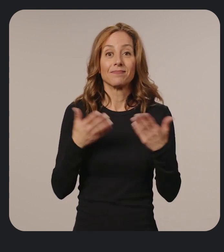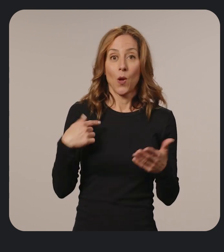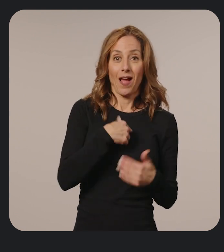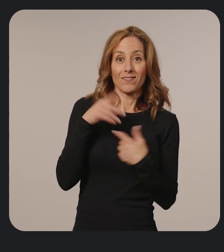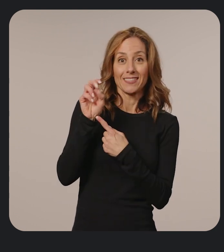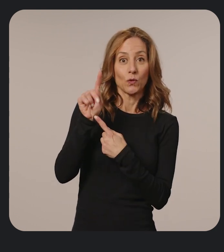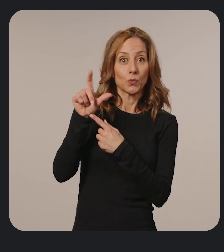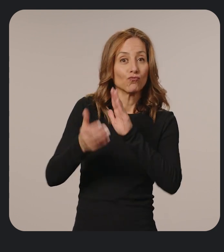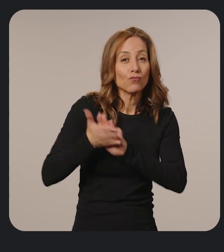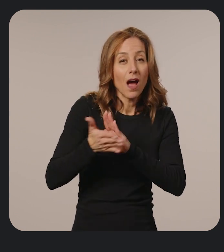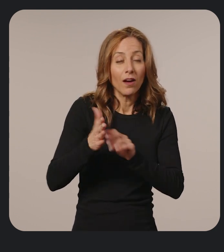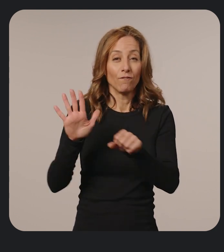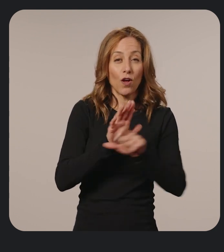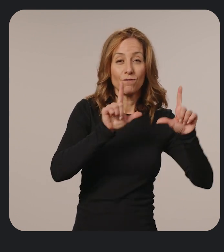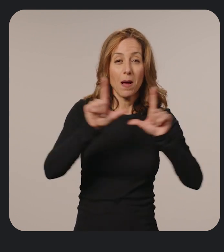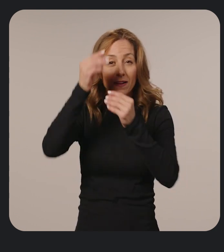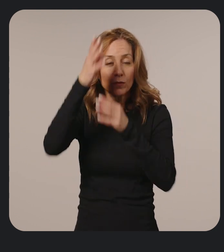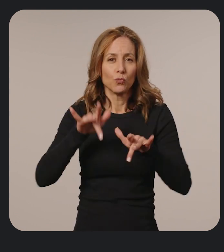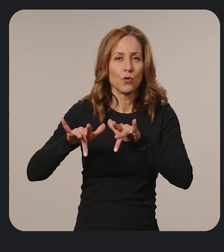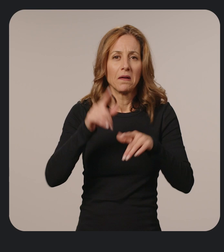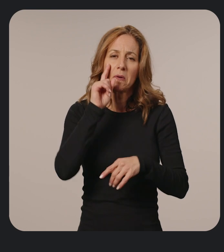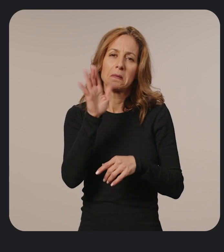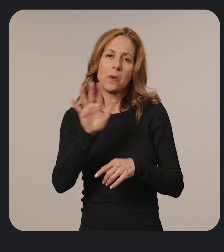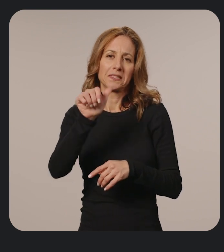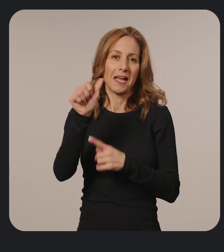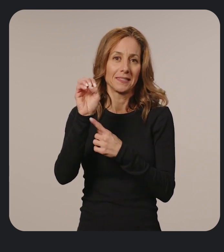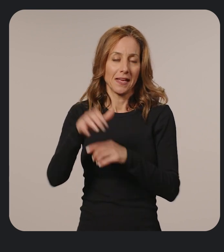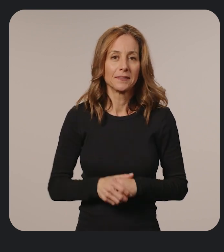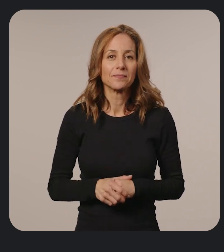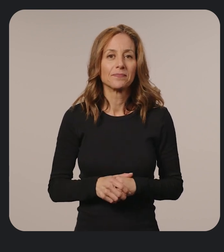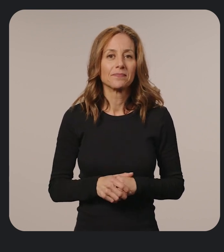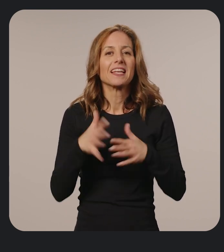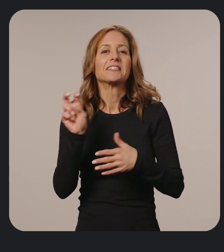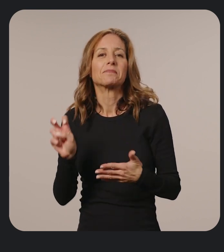Here we have DevTools running with full frame information recorded for about 10 seconds.